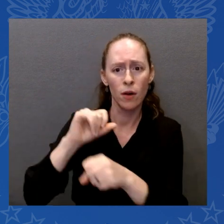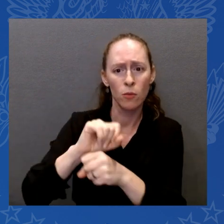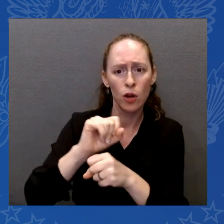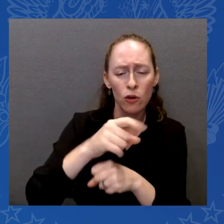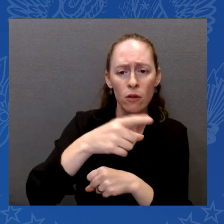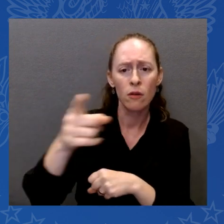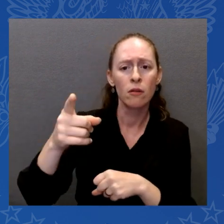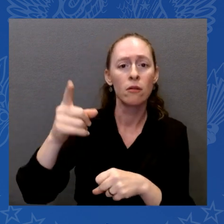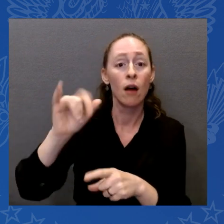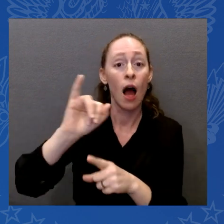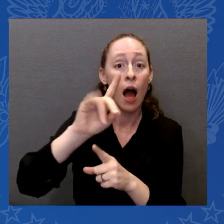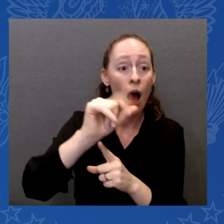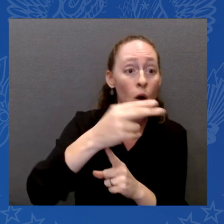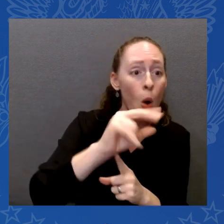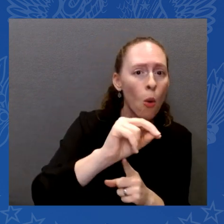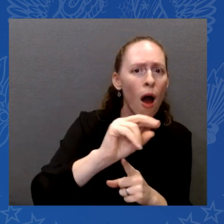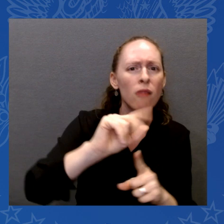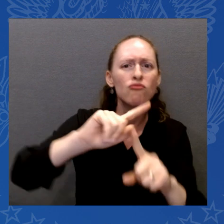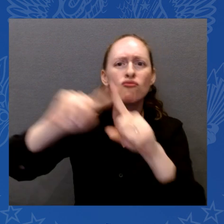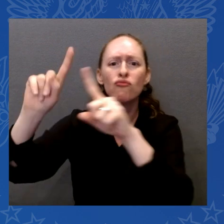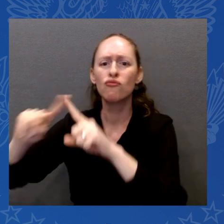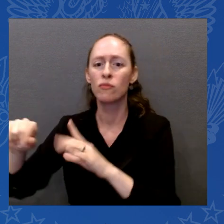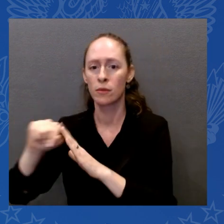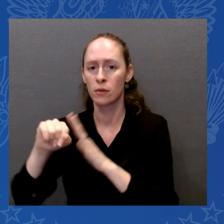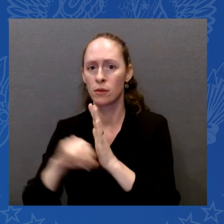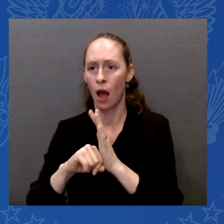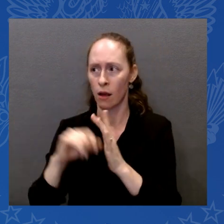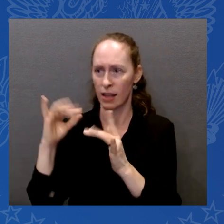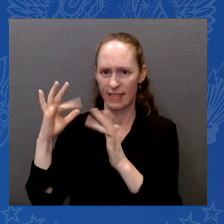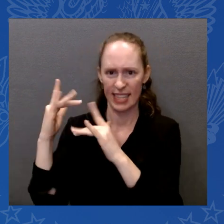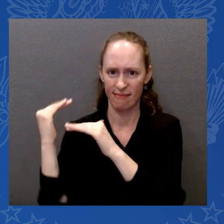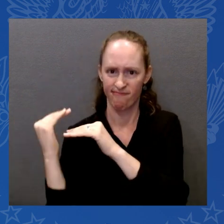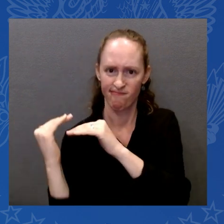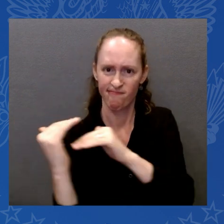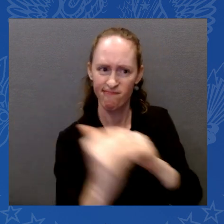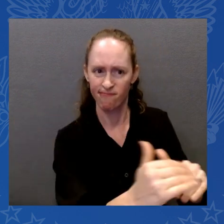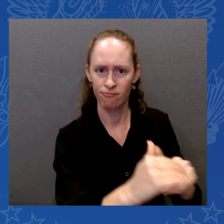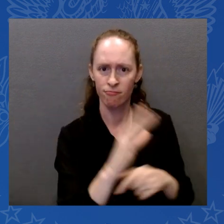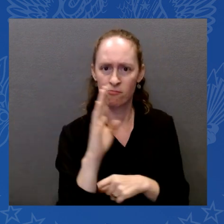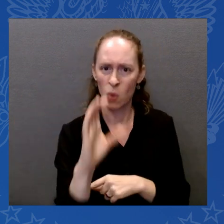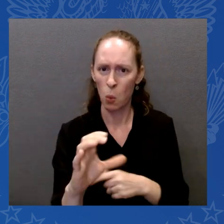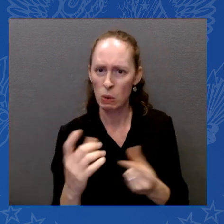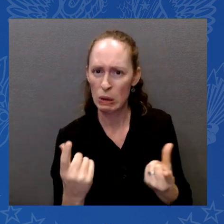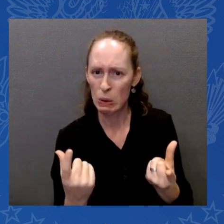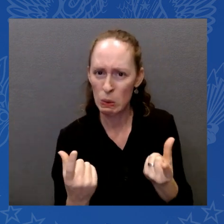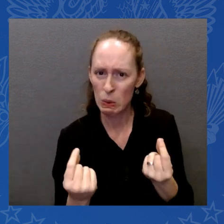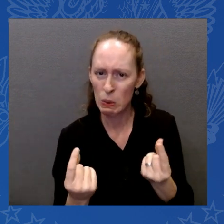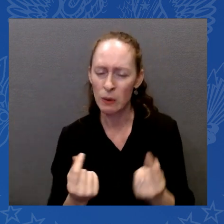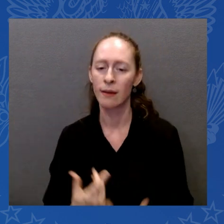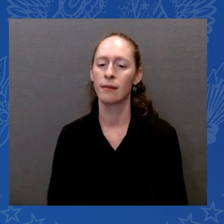And my message to any other college considering enacting policies like this: Don't. Please don't.